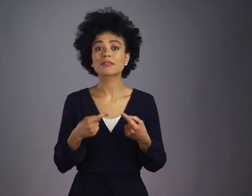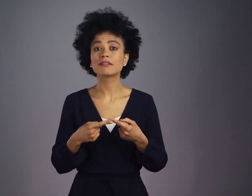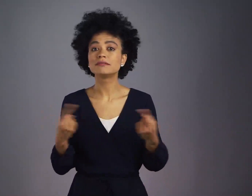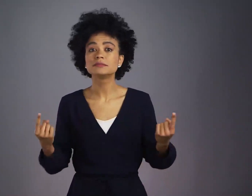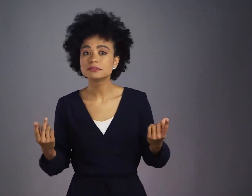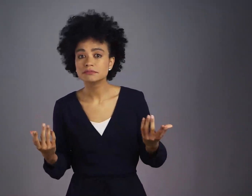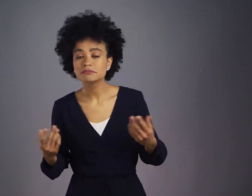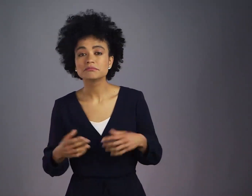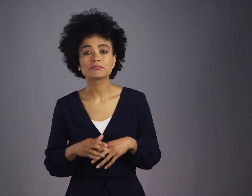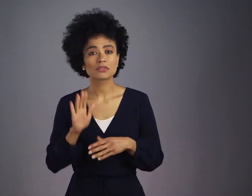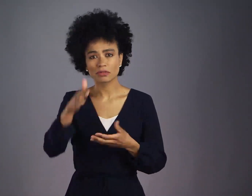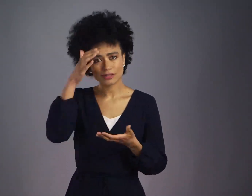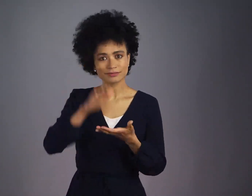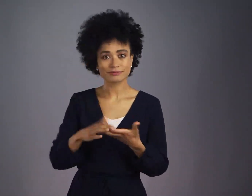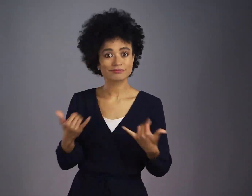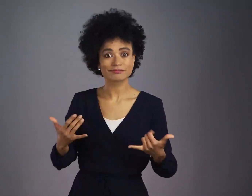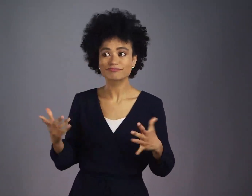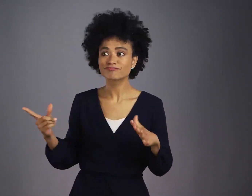You may have the reverse situation on your hands.